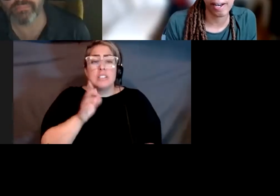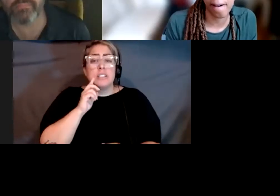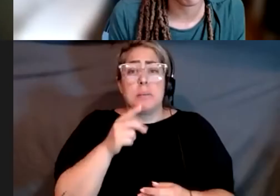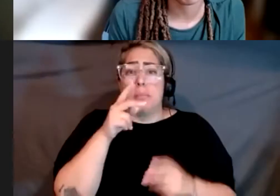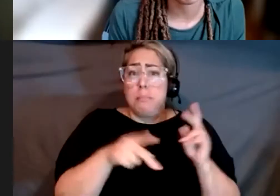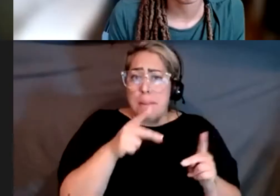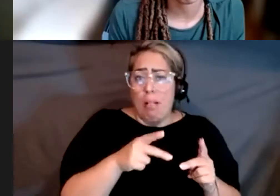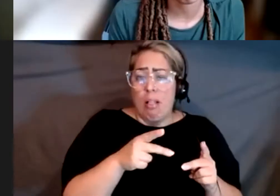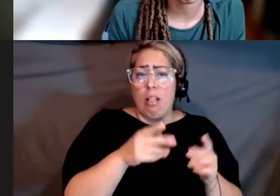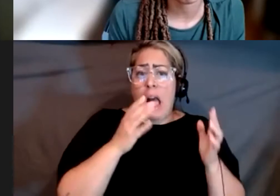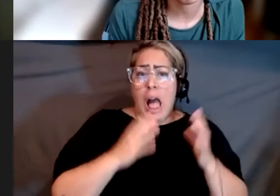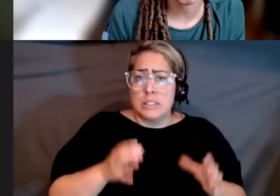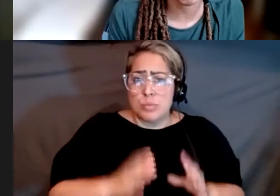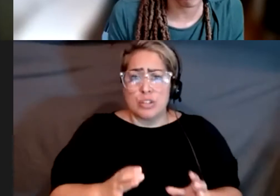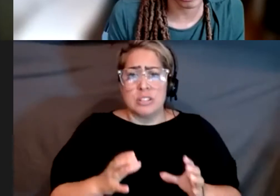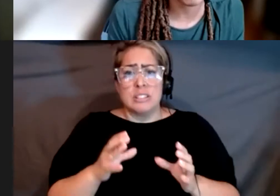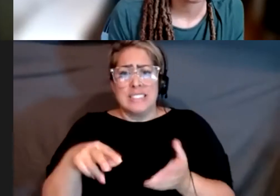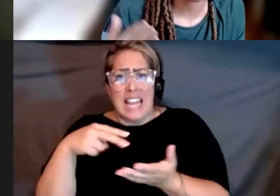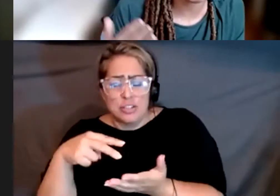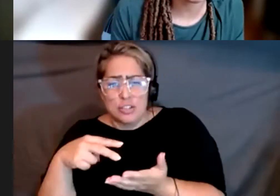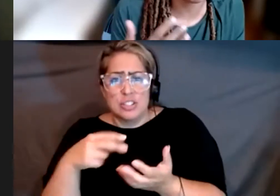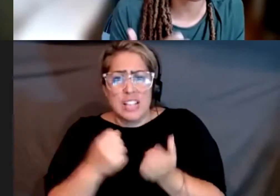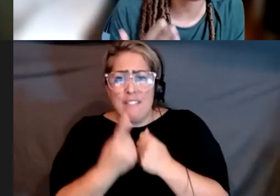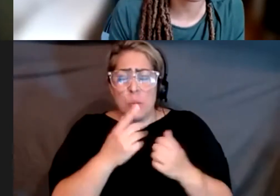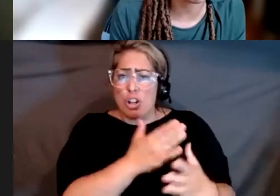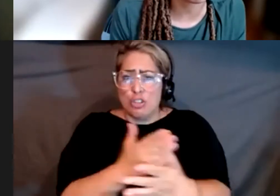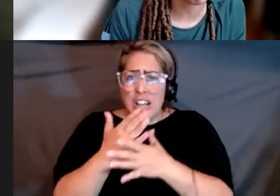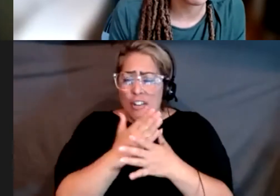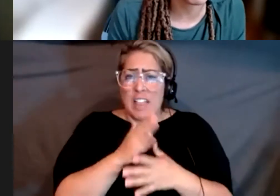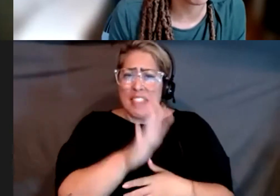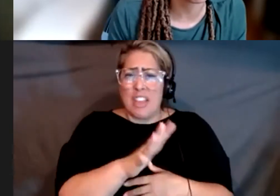are sharing. And having to deal with the mandates.